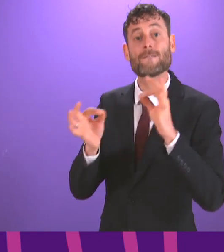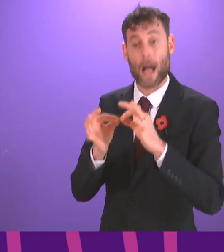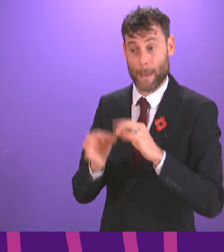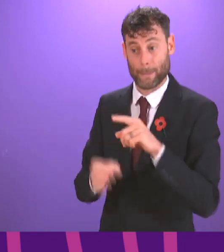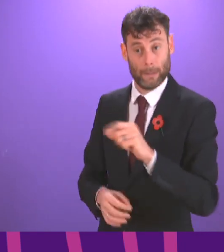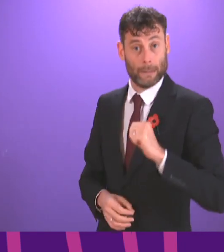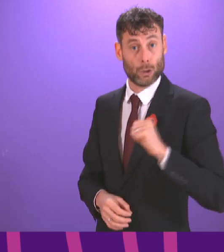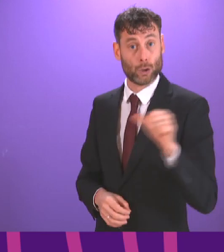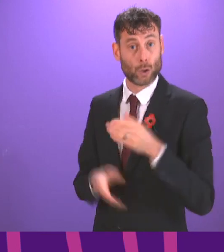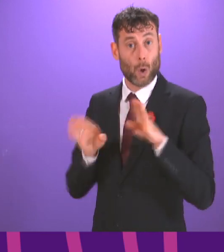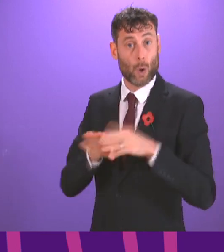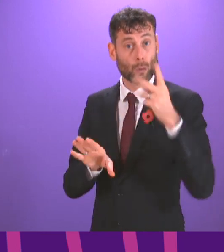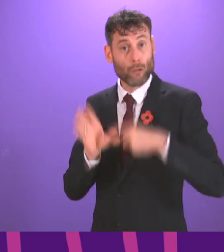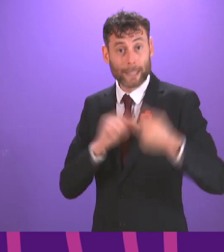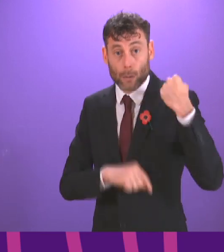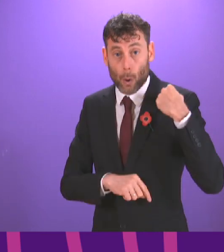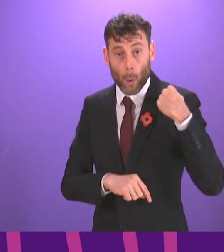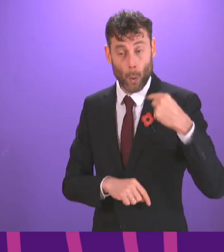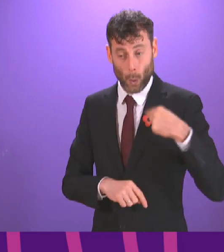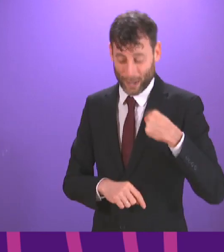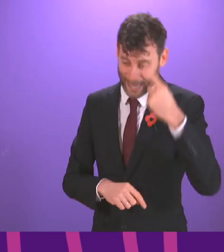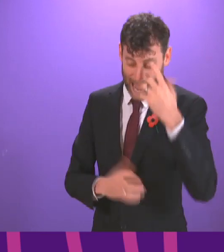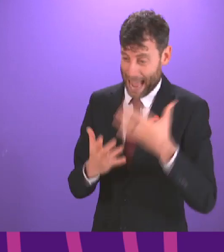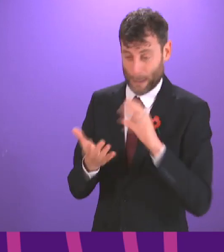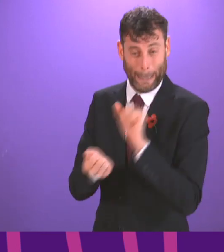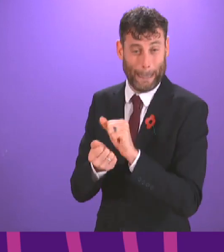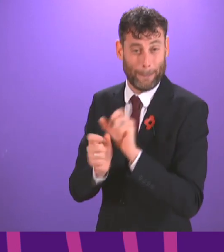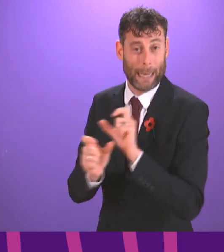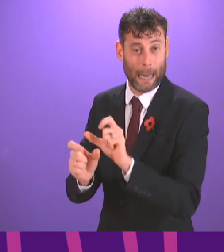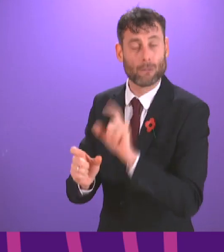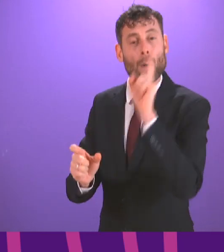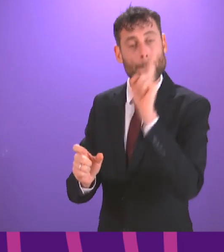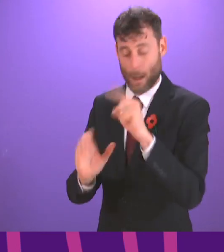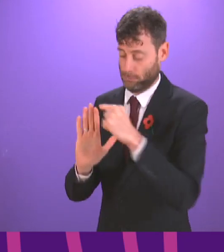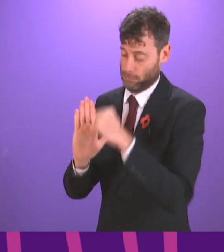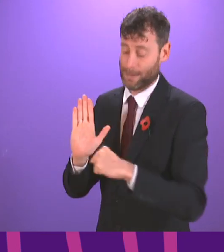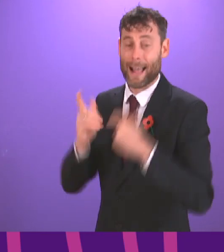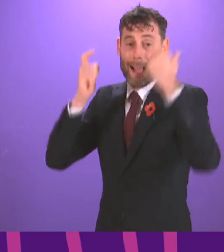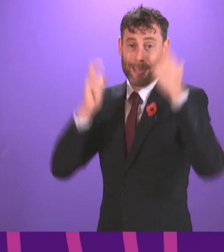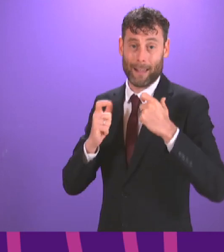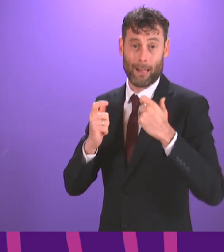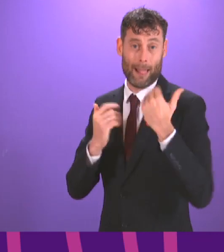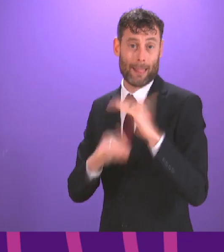years ago. We will continue to do everything we can, but we have to operate within the legal constraints that all Governments are bound by.